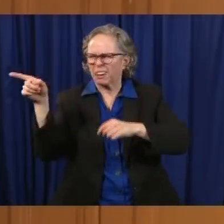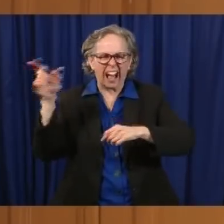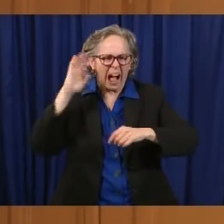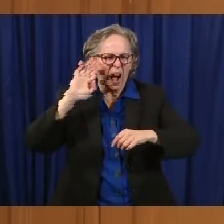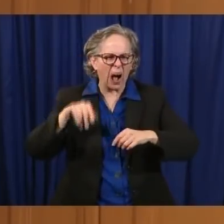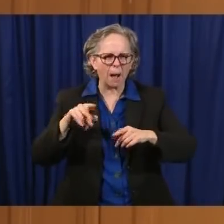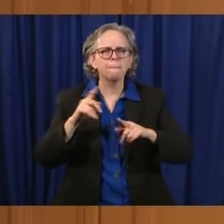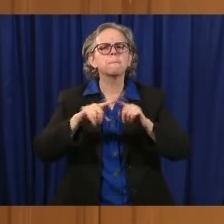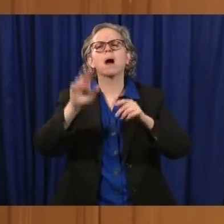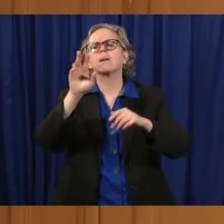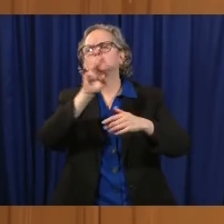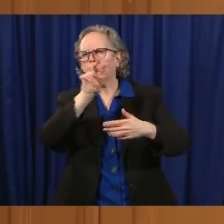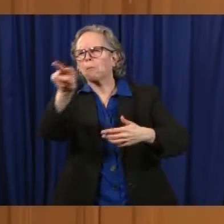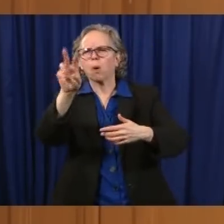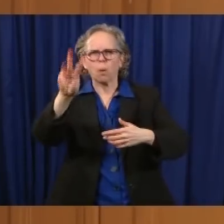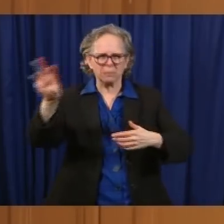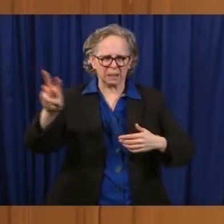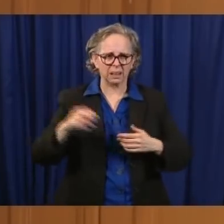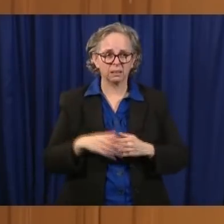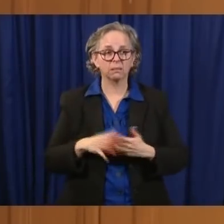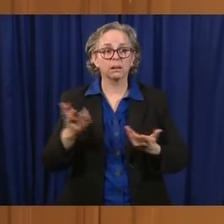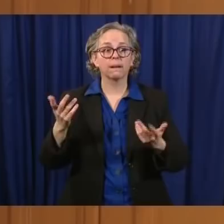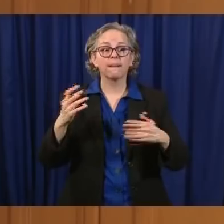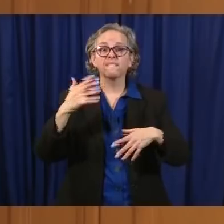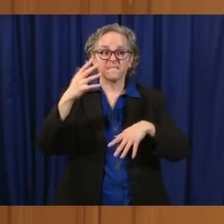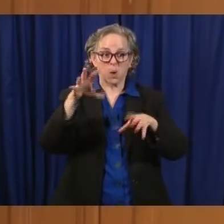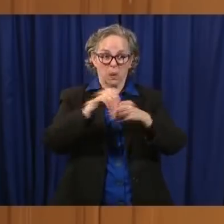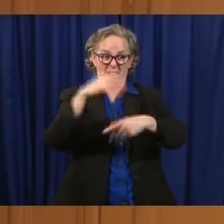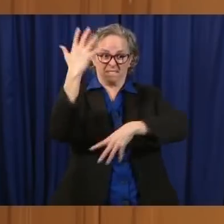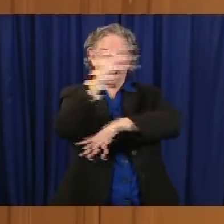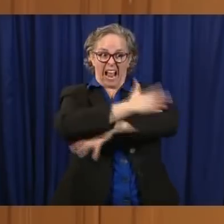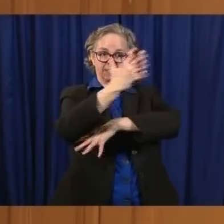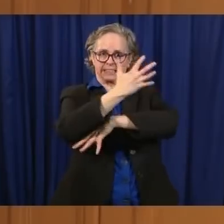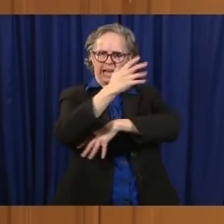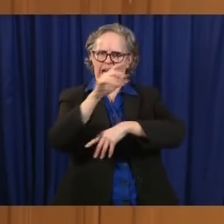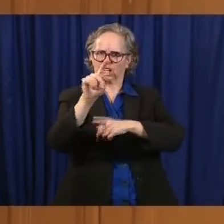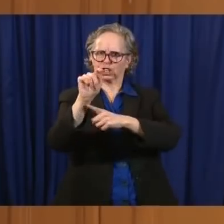DATE IN THE STATE OF OHIO.>>> THESE ARE USEFUL, TOO, A BETTER